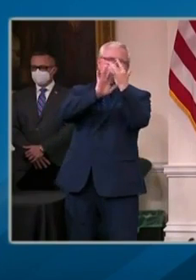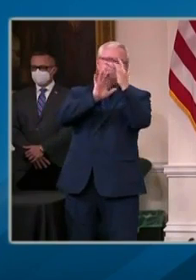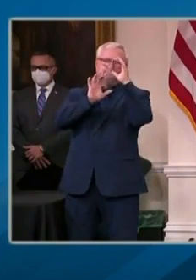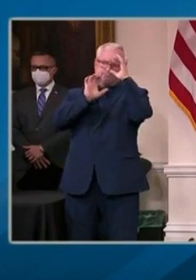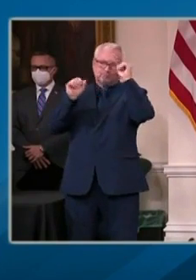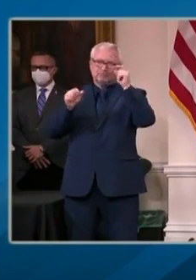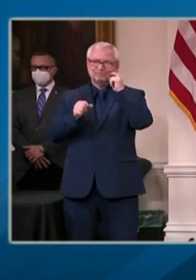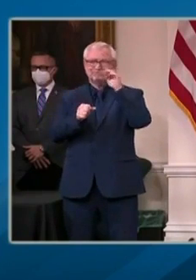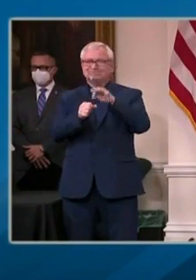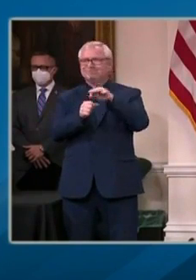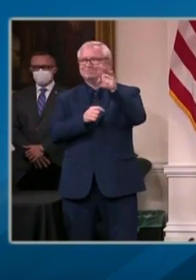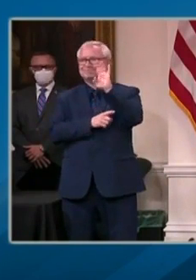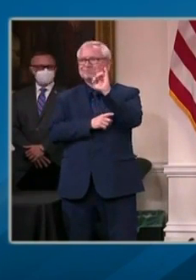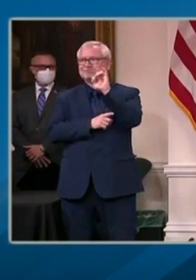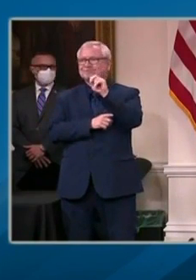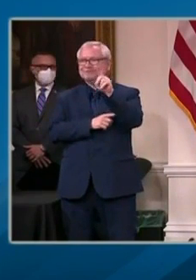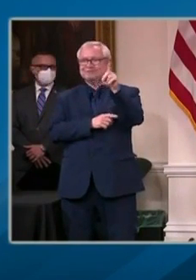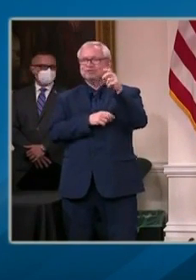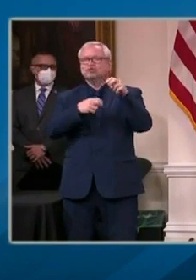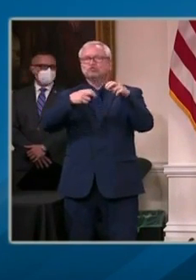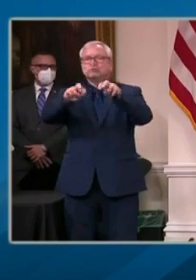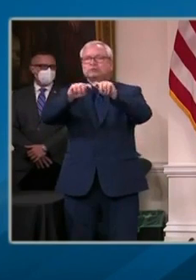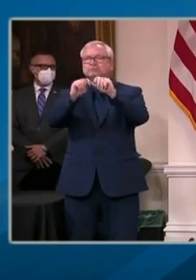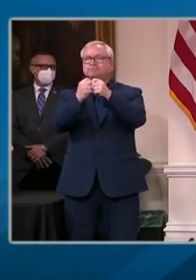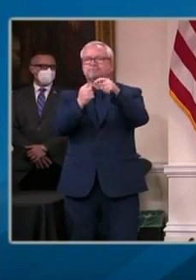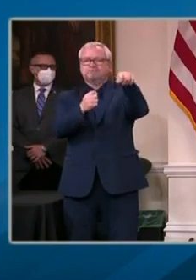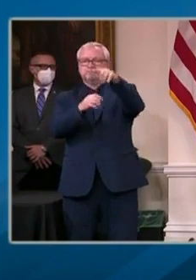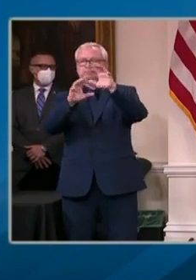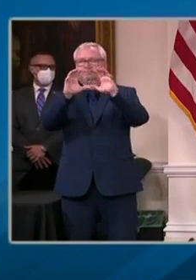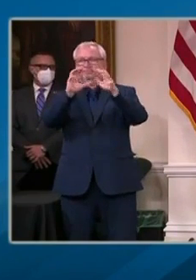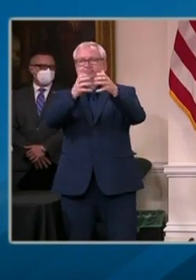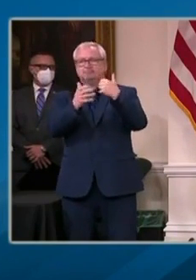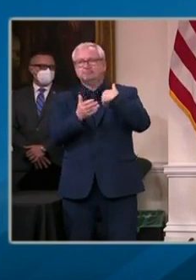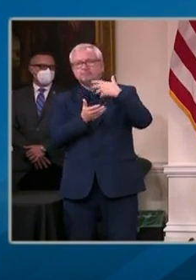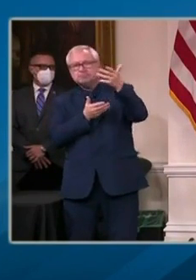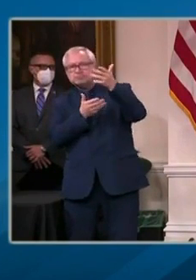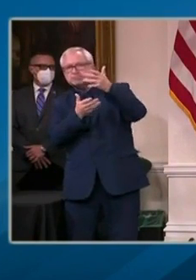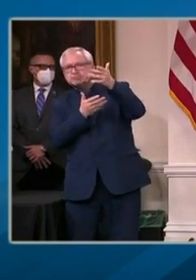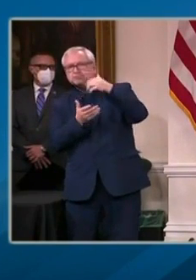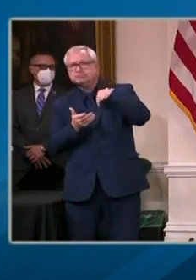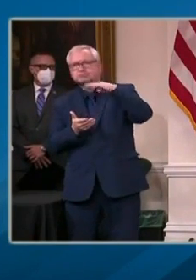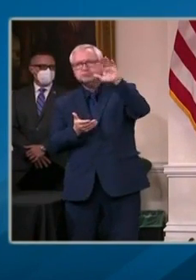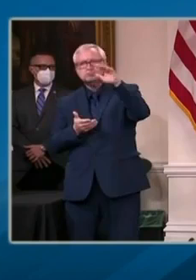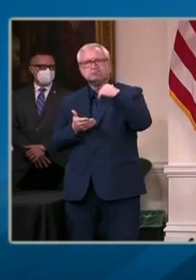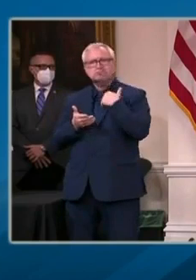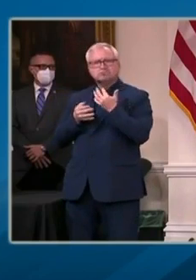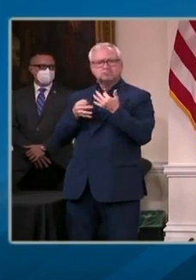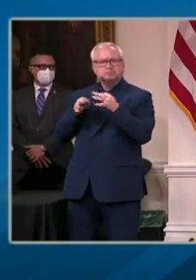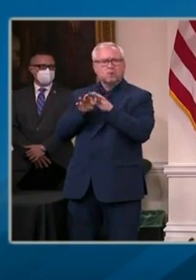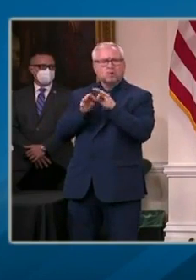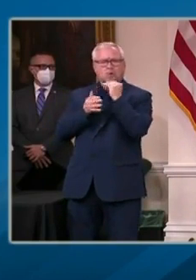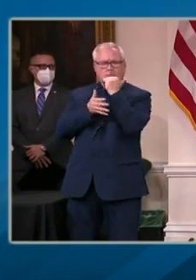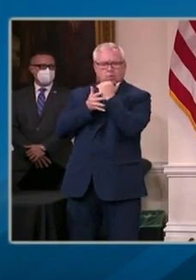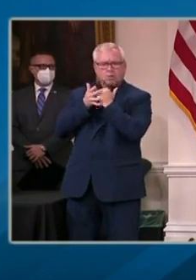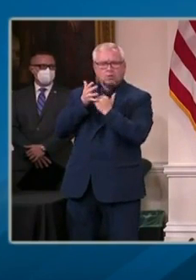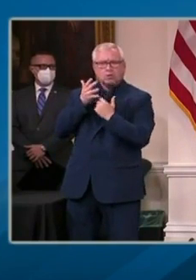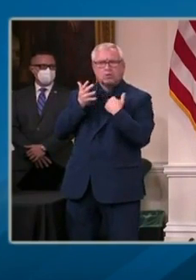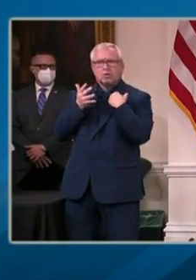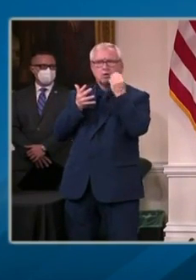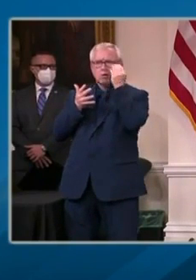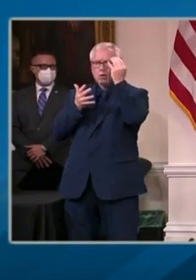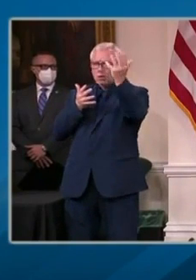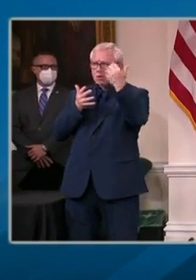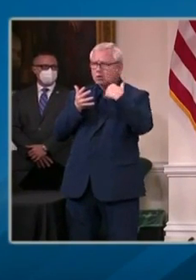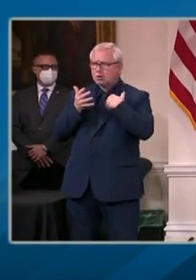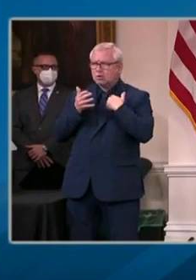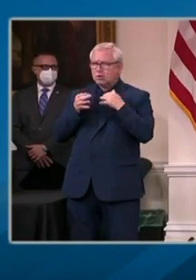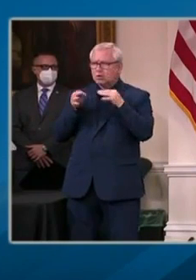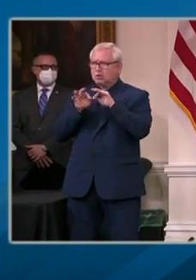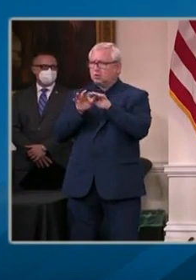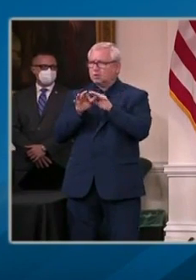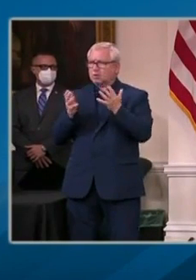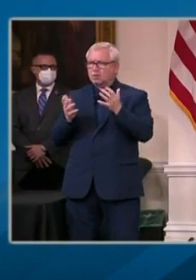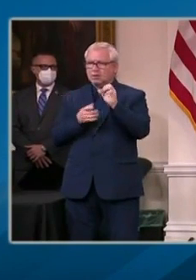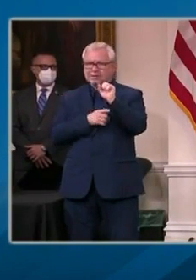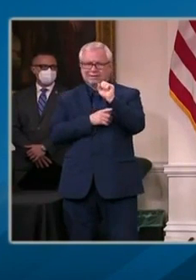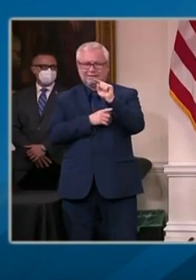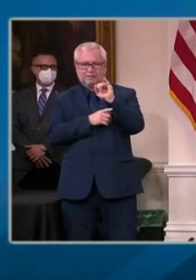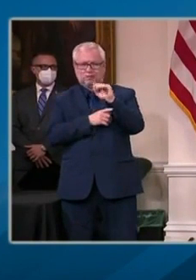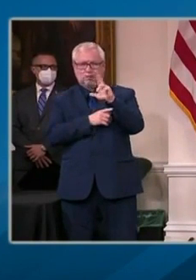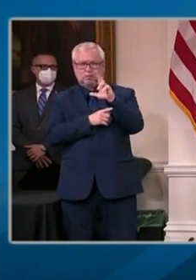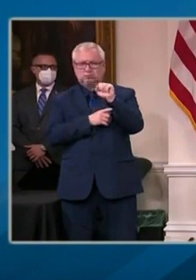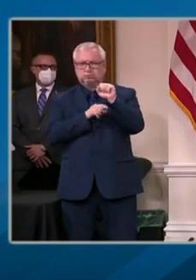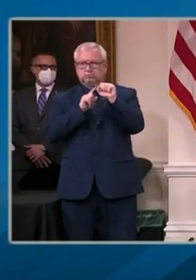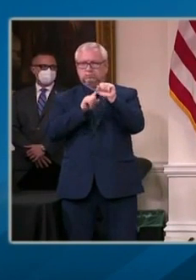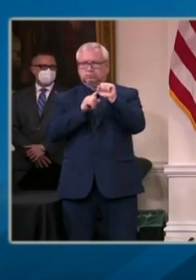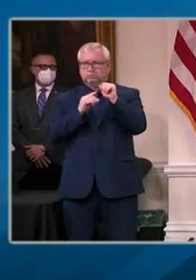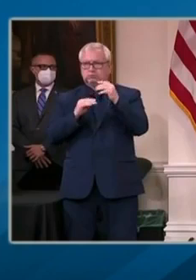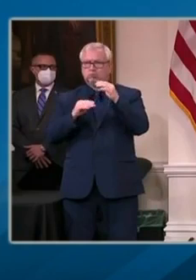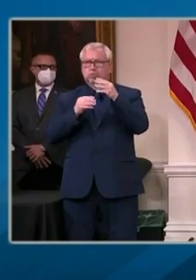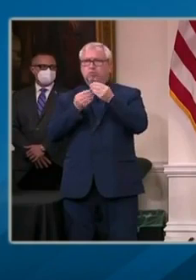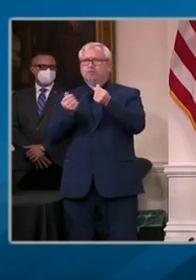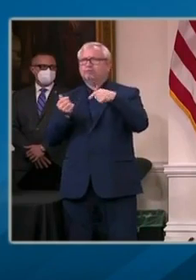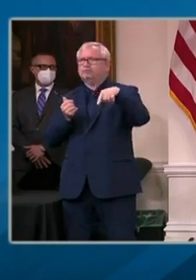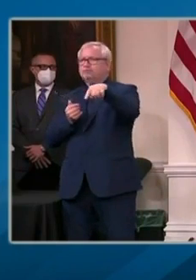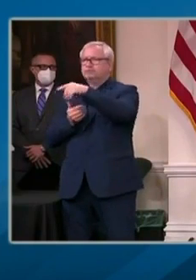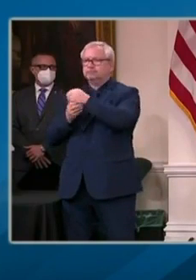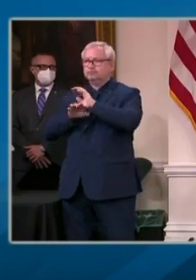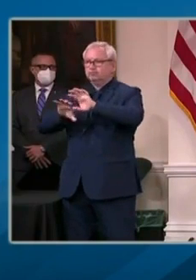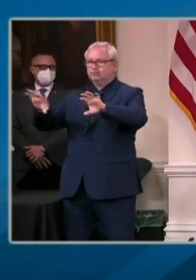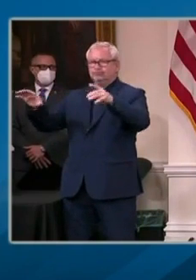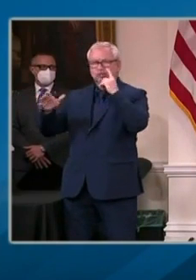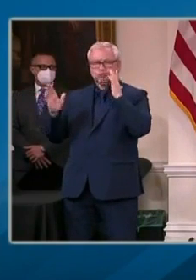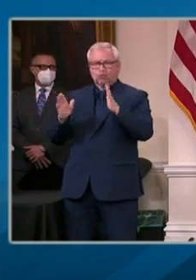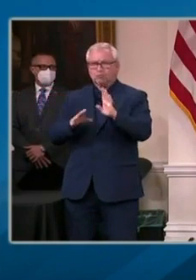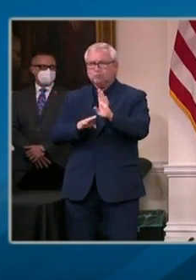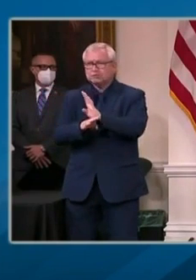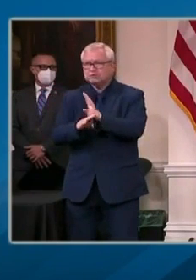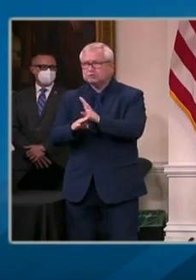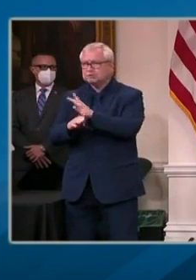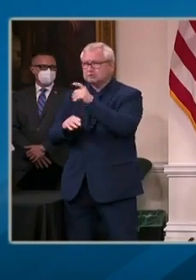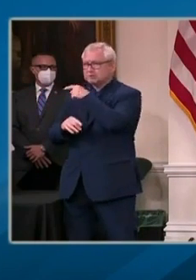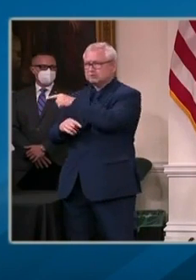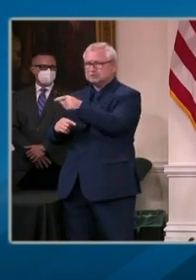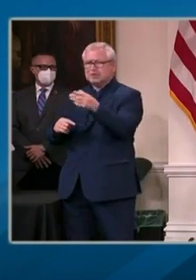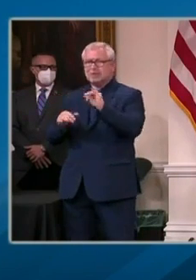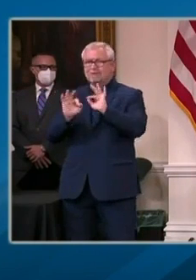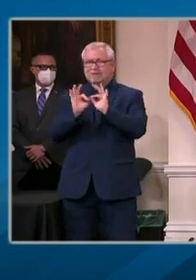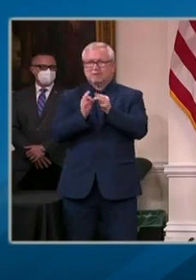YESTERDAY I CONTACTED PRESIDENT-ELECT BRYD BESIDE BE A HIS TEAM TO LAY OUT OUR PRIORITIES THE DESPERATE NEED FOR A STIMULUS RELIEF PACKAGE FOR SMALL BUSINESSES AND